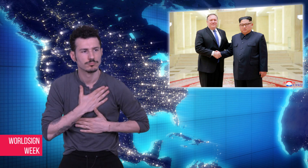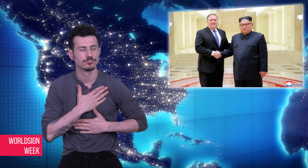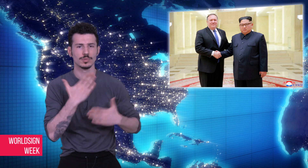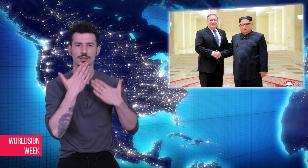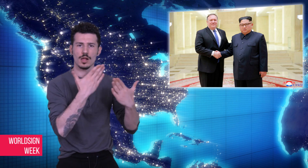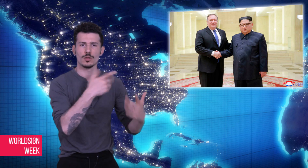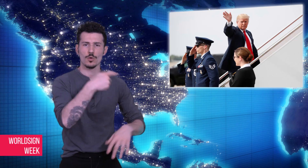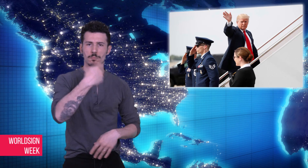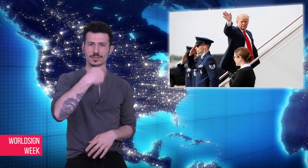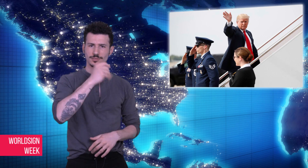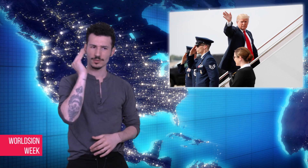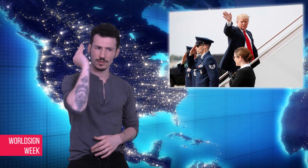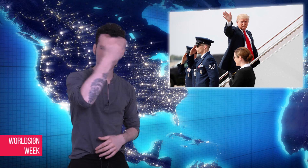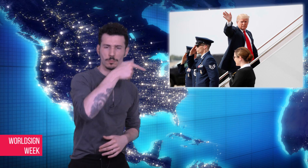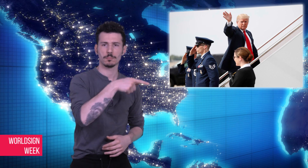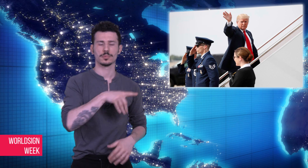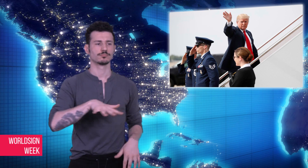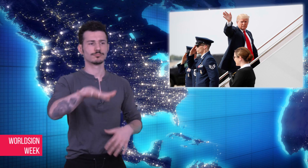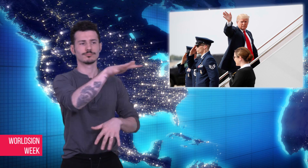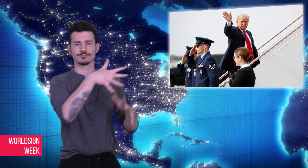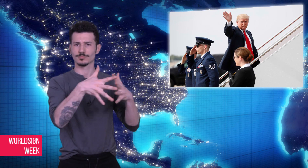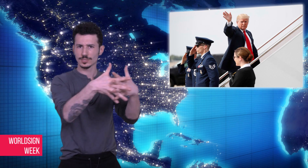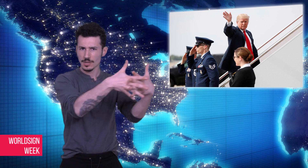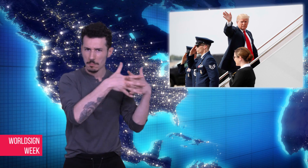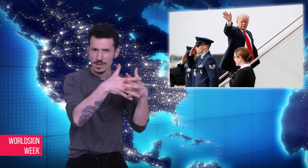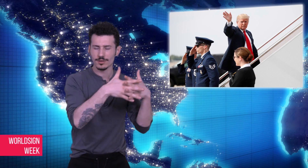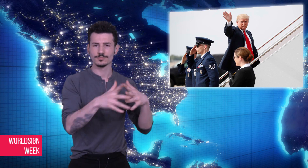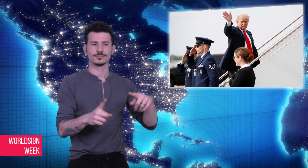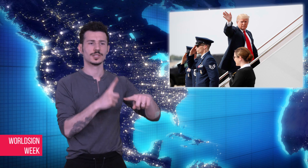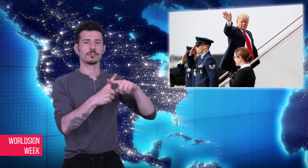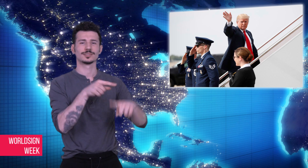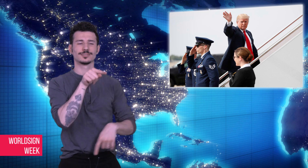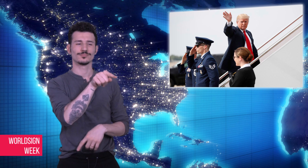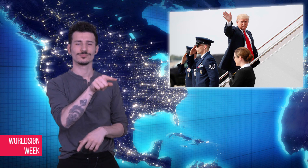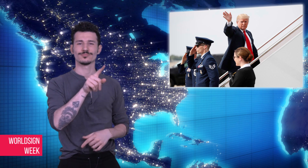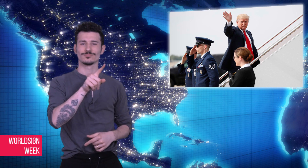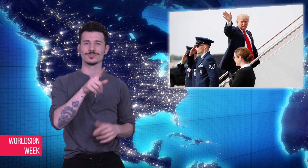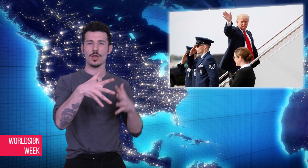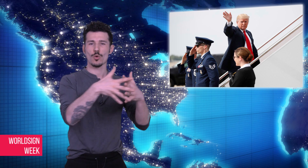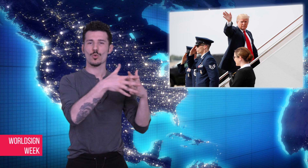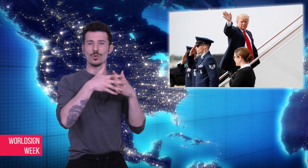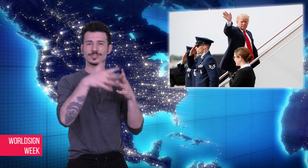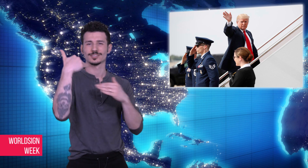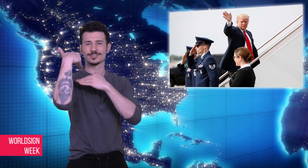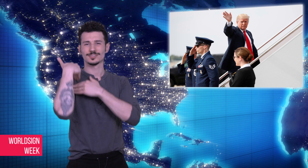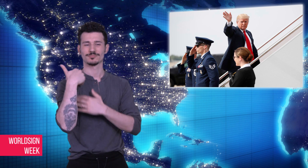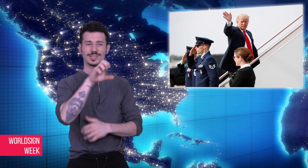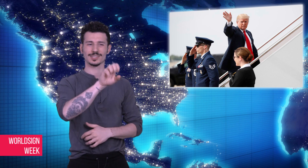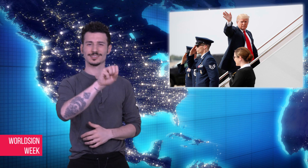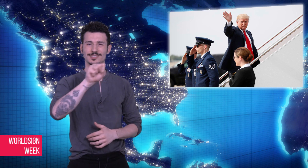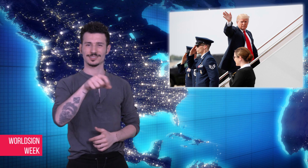thank God, and all our families and